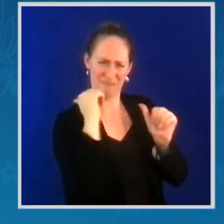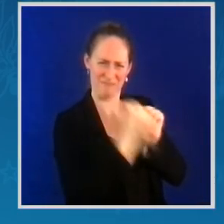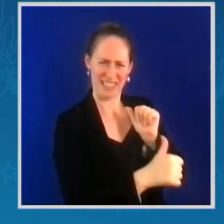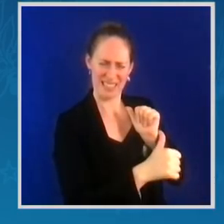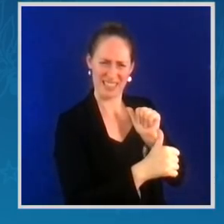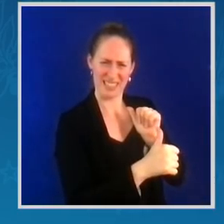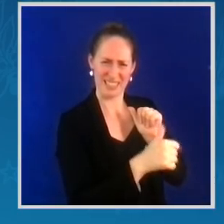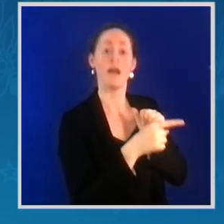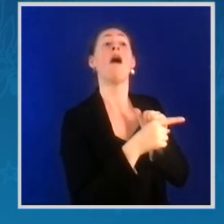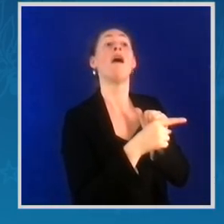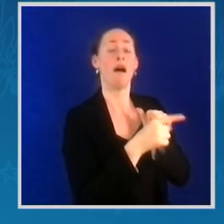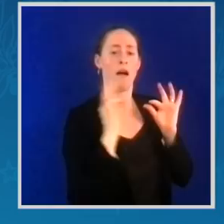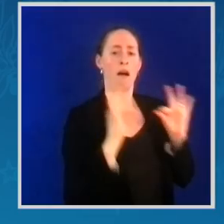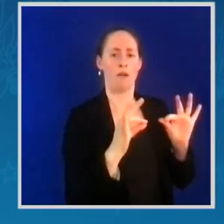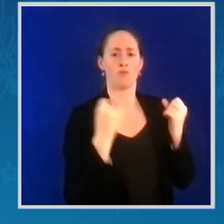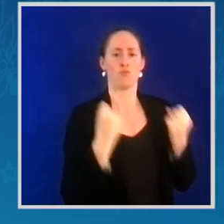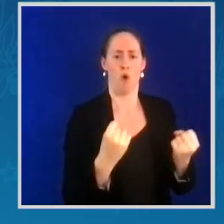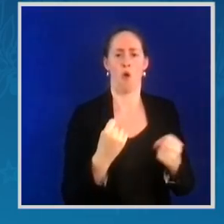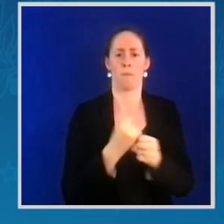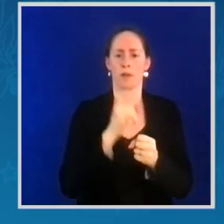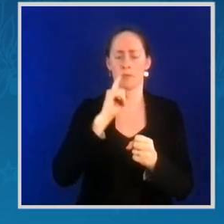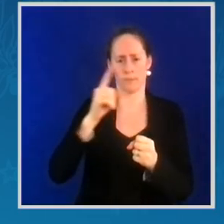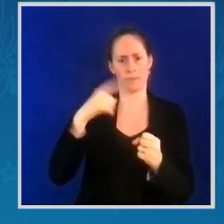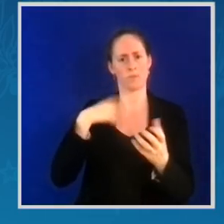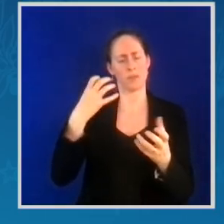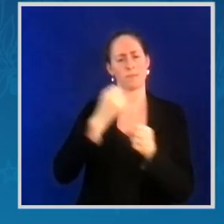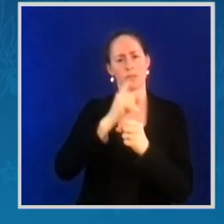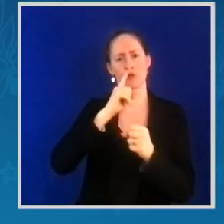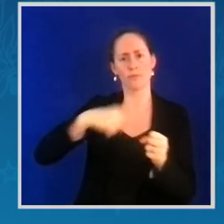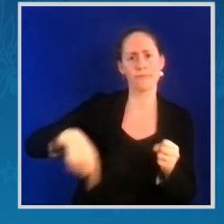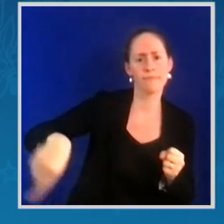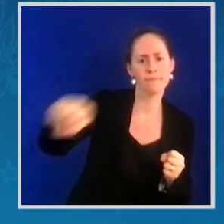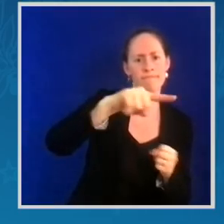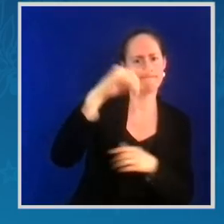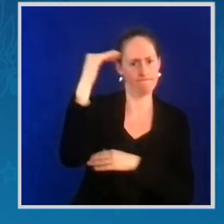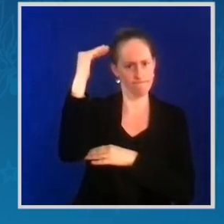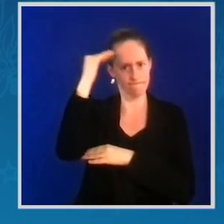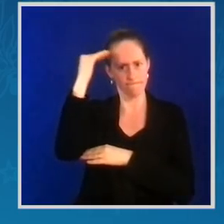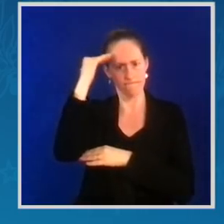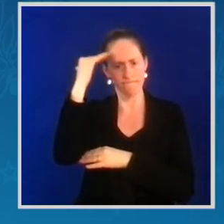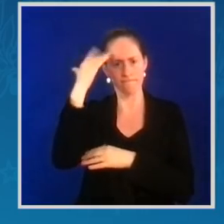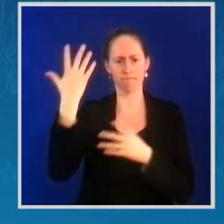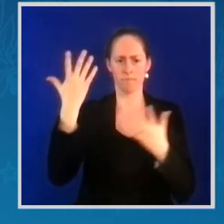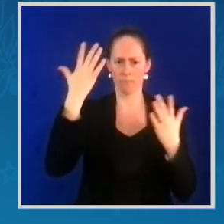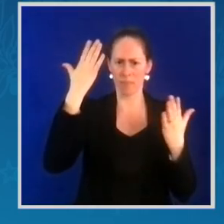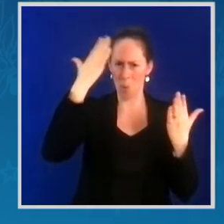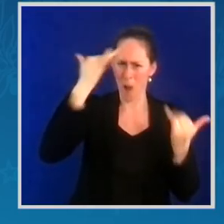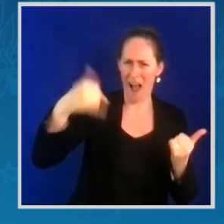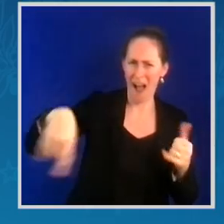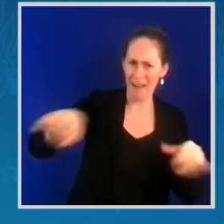everyone is aware of what is happening. And that's about the bully pulpit. That's about elevating public discourse around the issue.